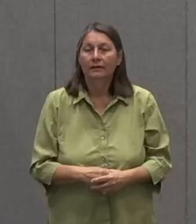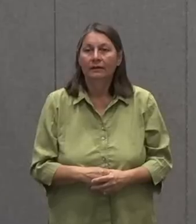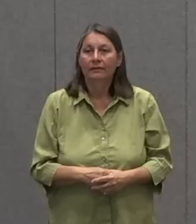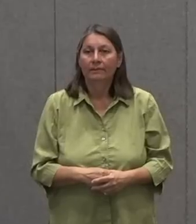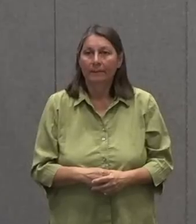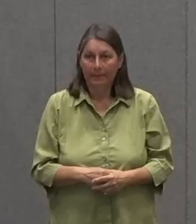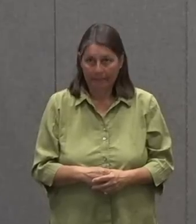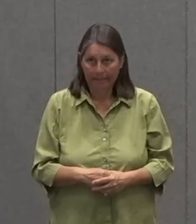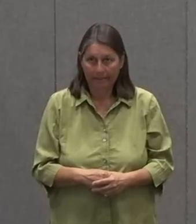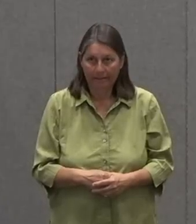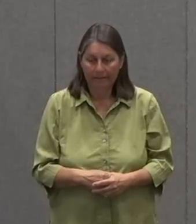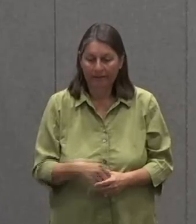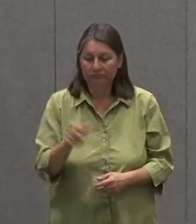with another number